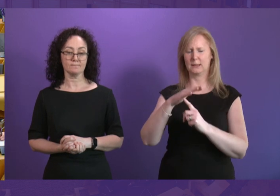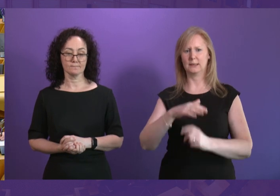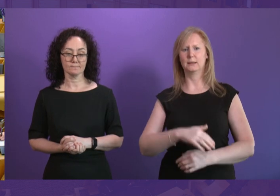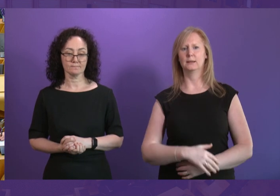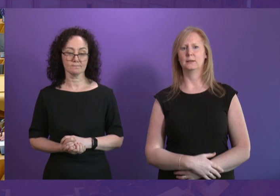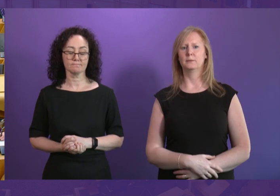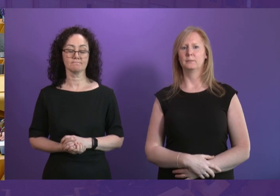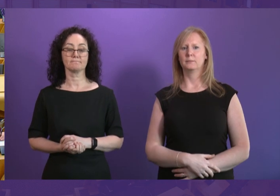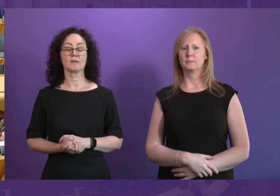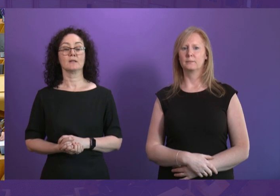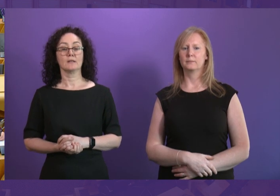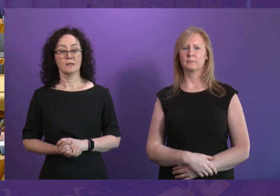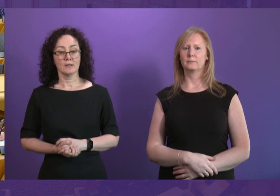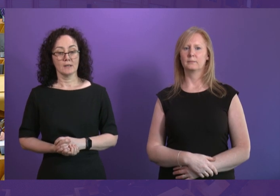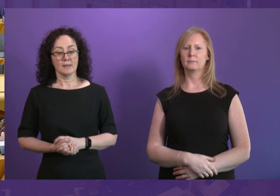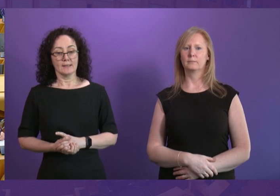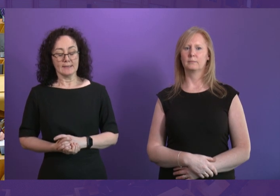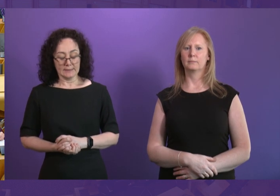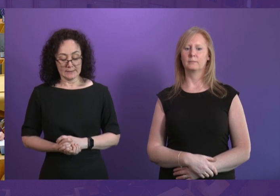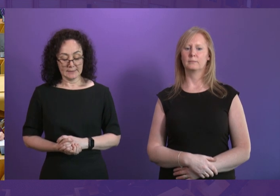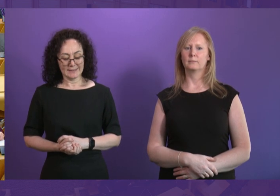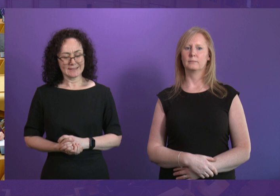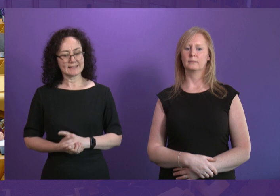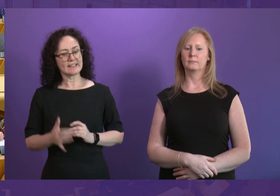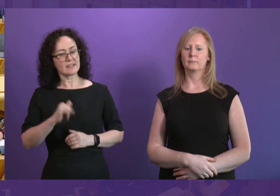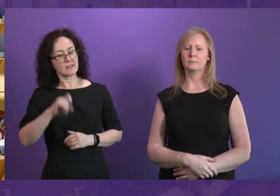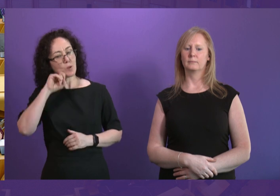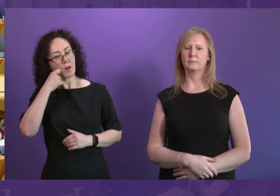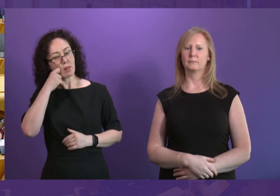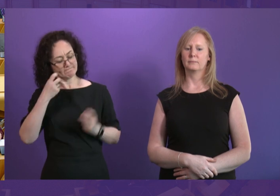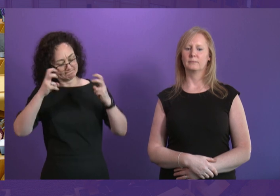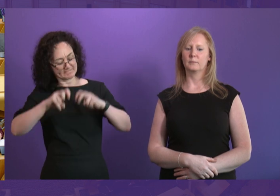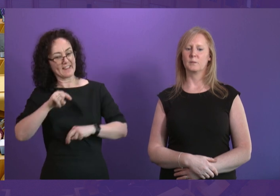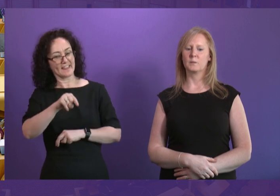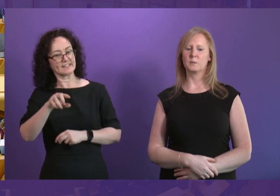The First Minister (Nicola Sturgeon): Yes, I will investigate that specific question